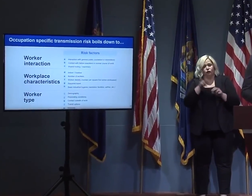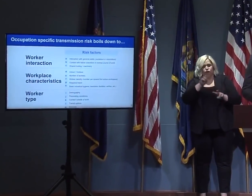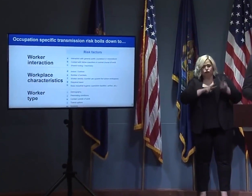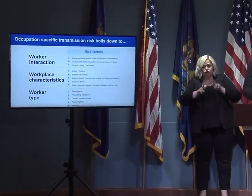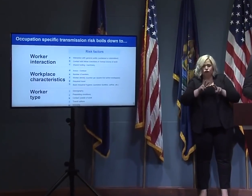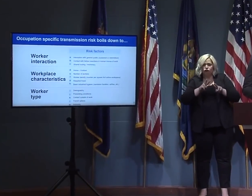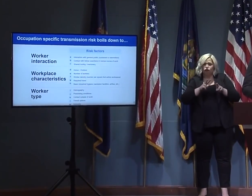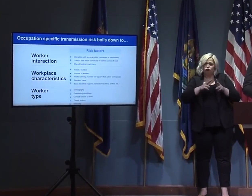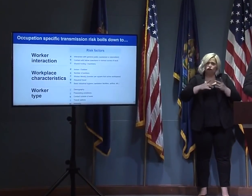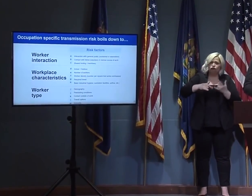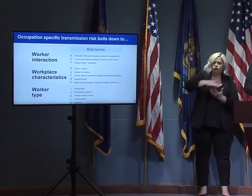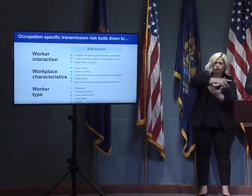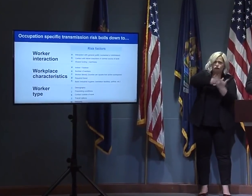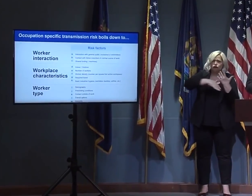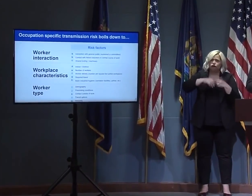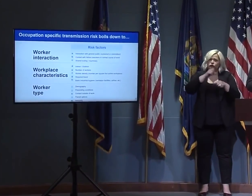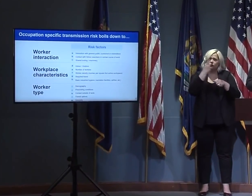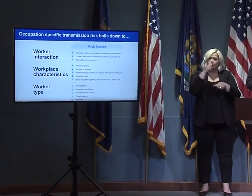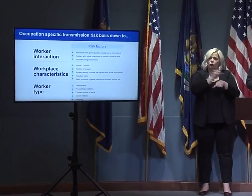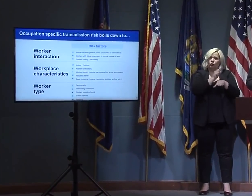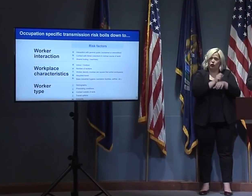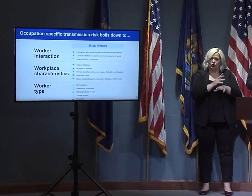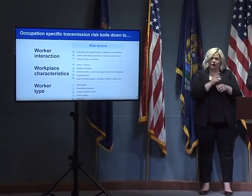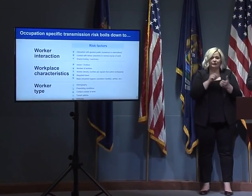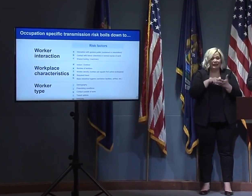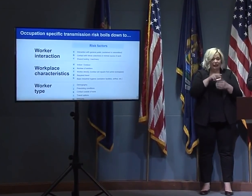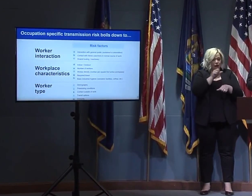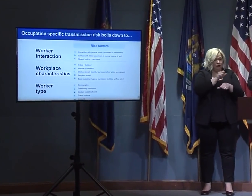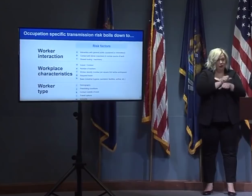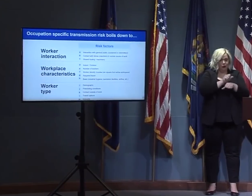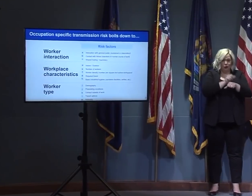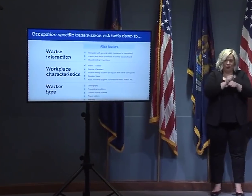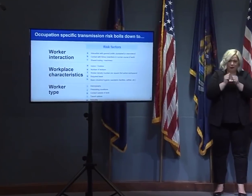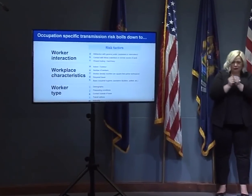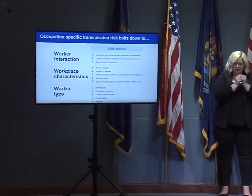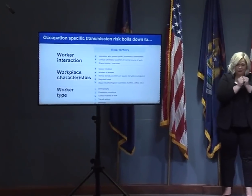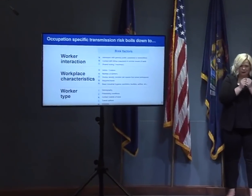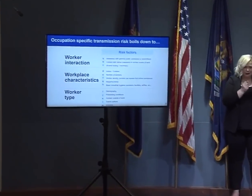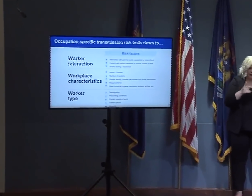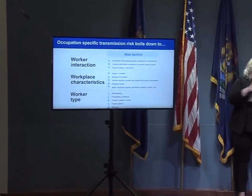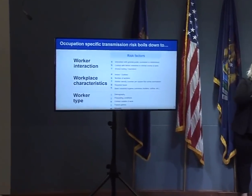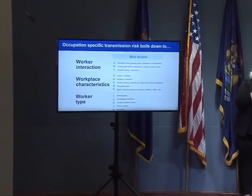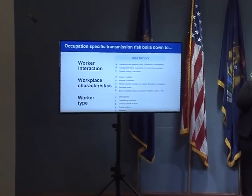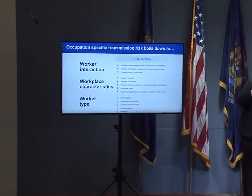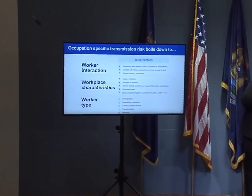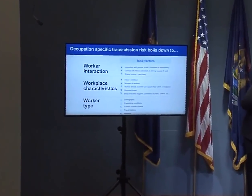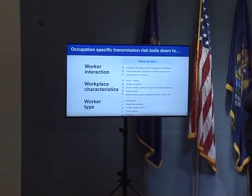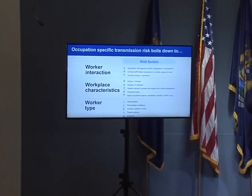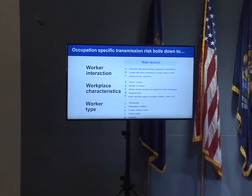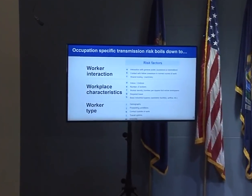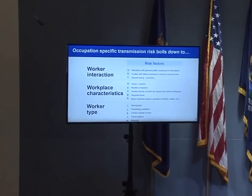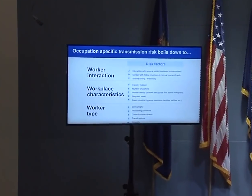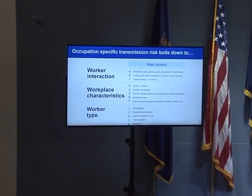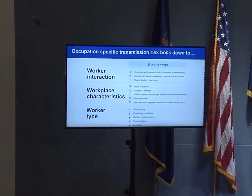THE TWO KEY CATEGORIES WE HAVE BEEN EVALUATING IS WORKER INTERACTION, HOW MUCH INTERACTION WORKERS HAVE WITH